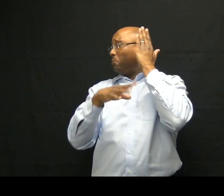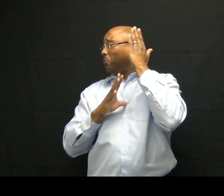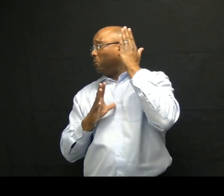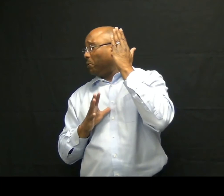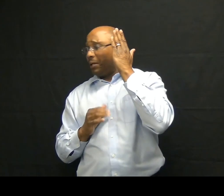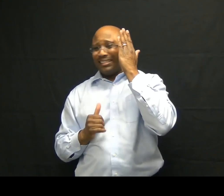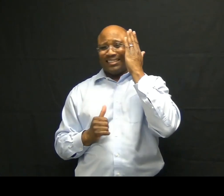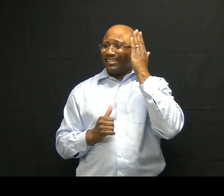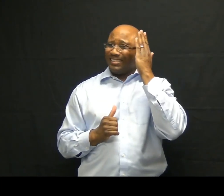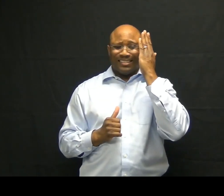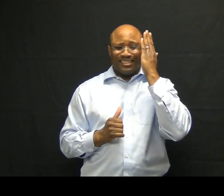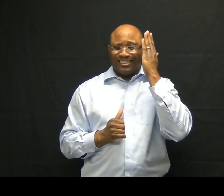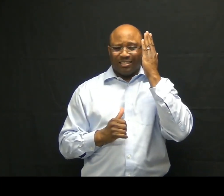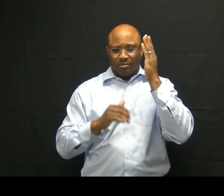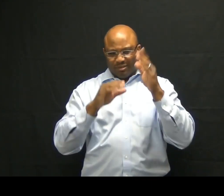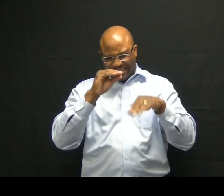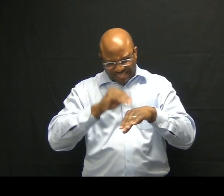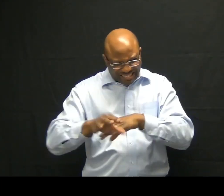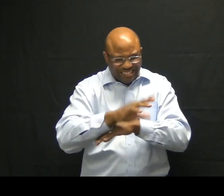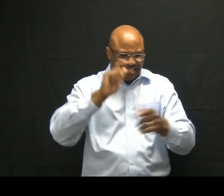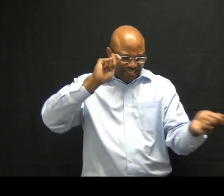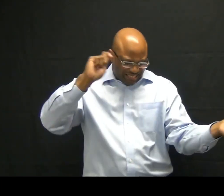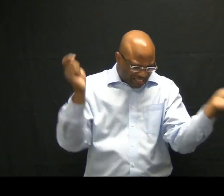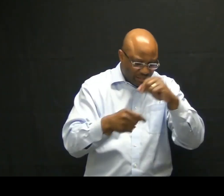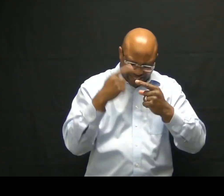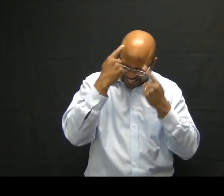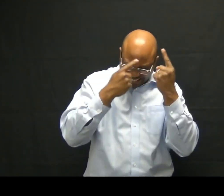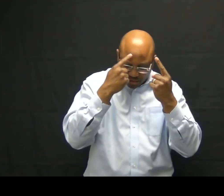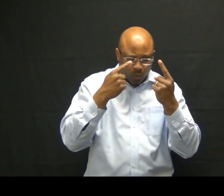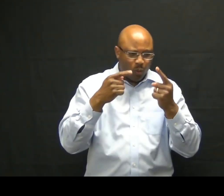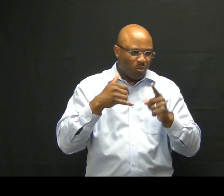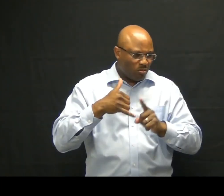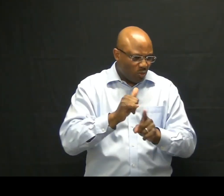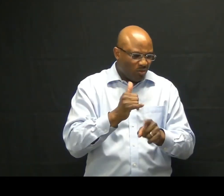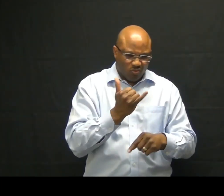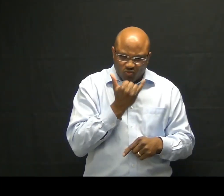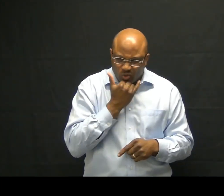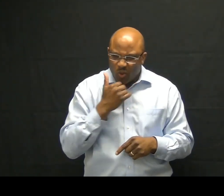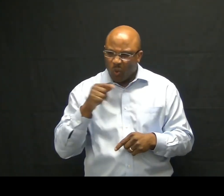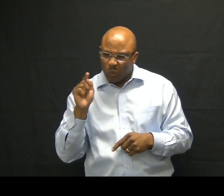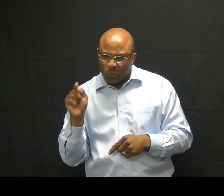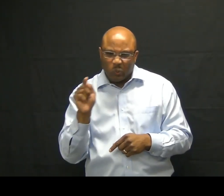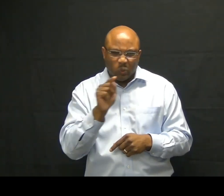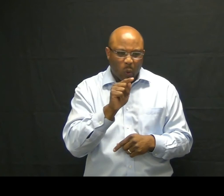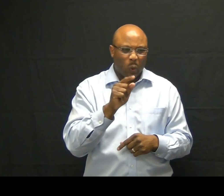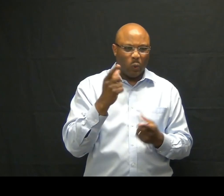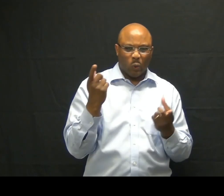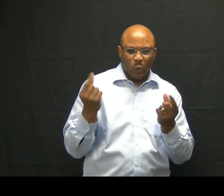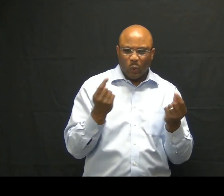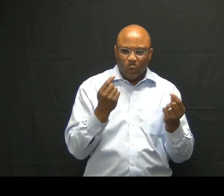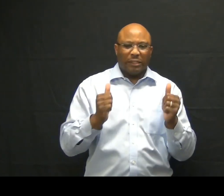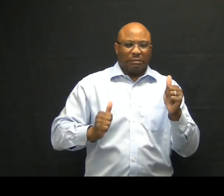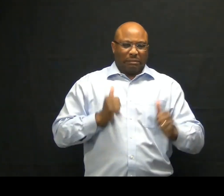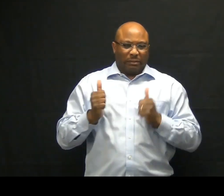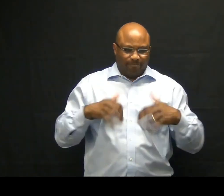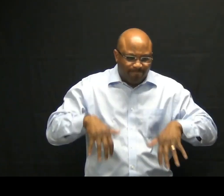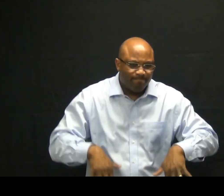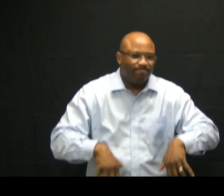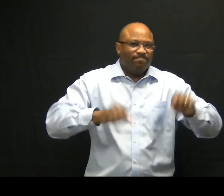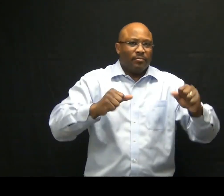that promote passive acceptance